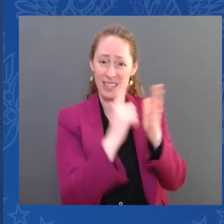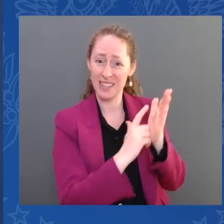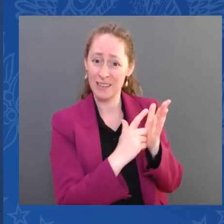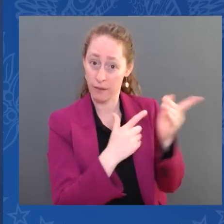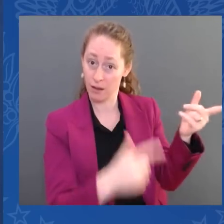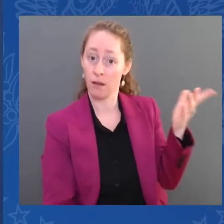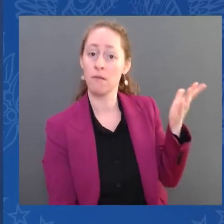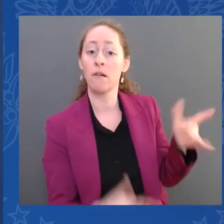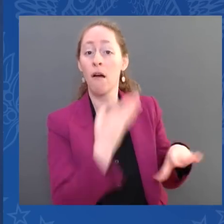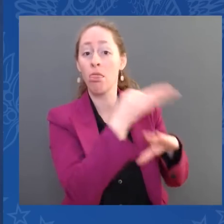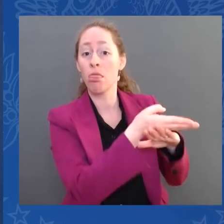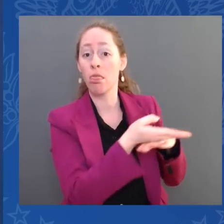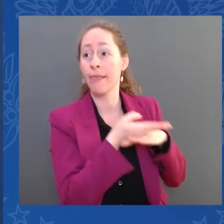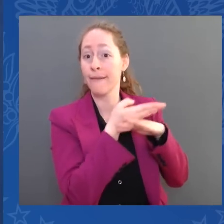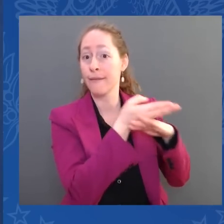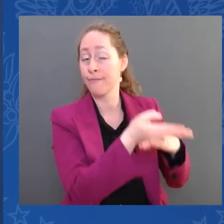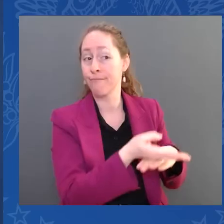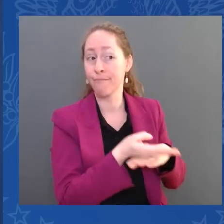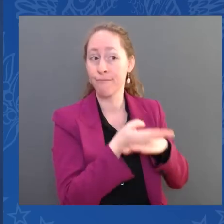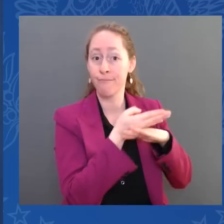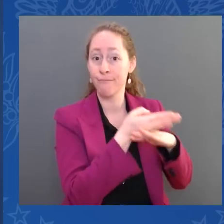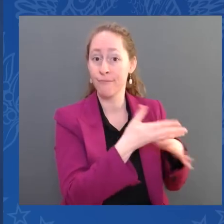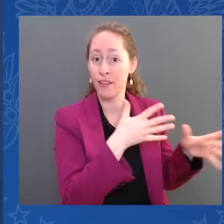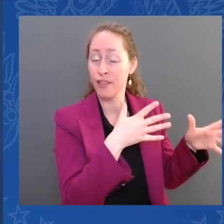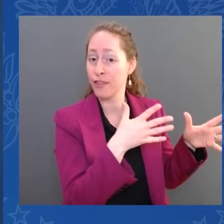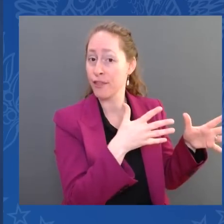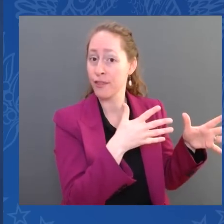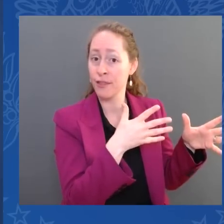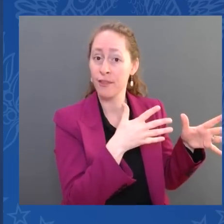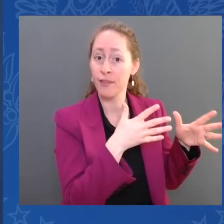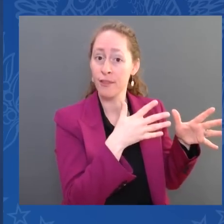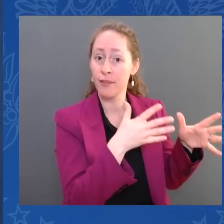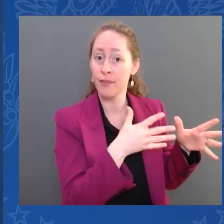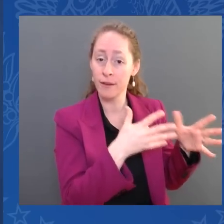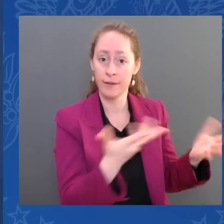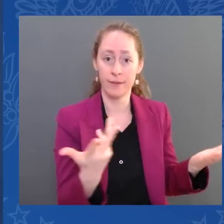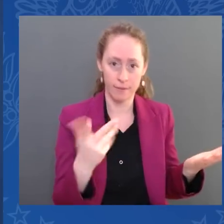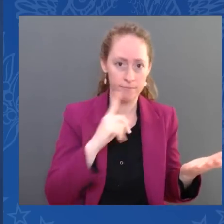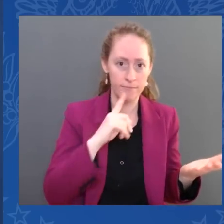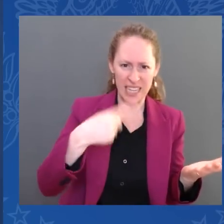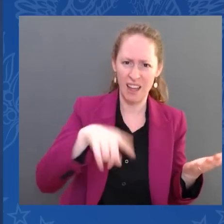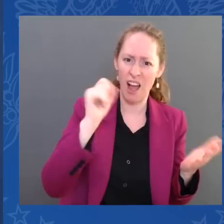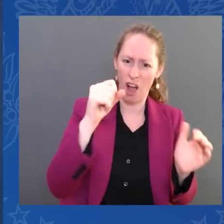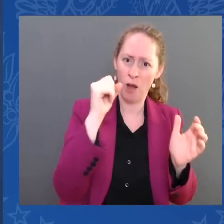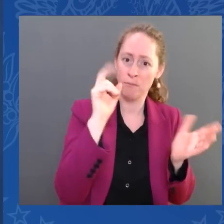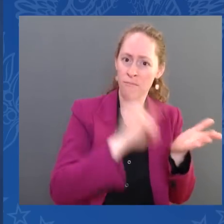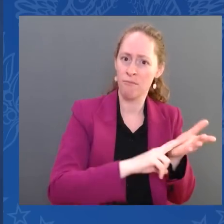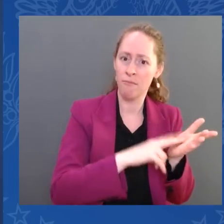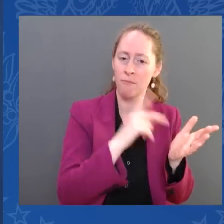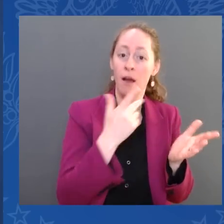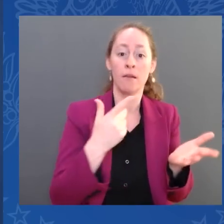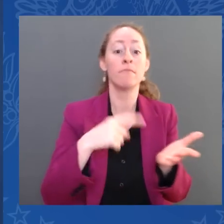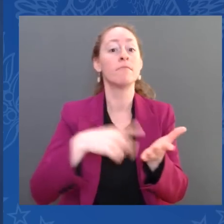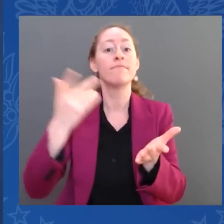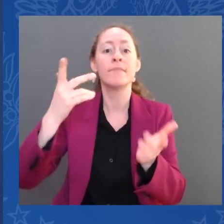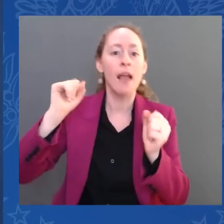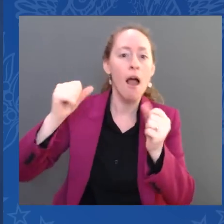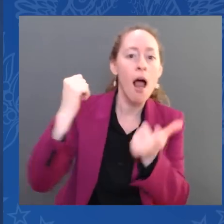to produce clean energy and tax cuts for families to make their homes more energy efficient. That's what it results in.